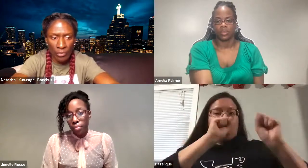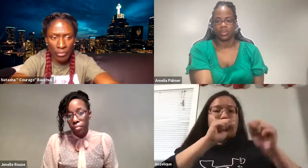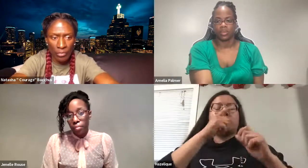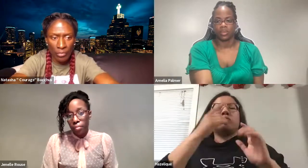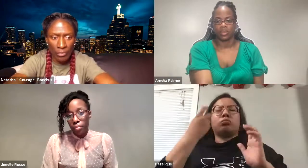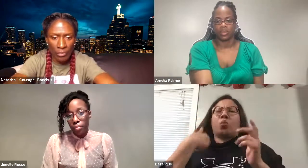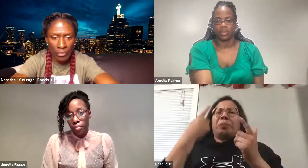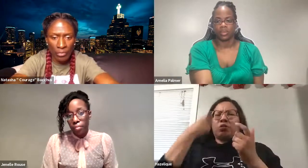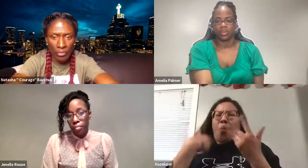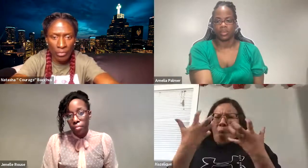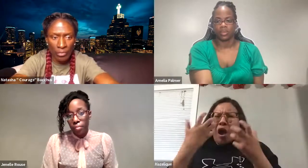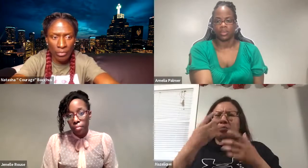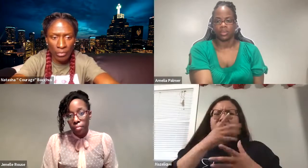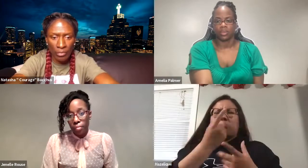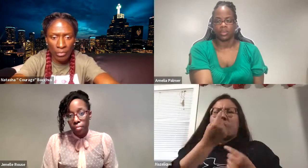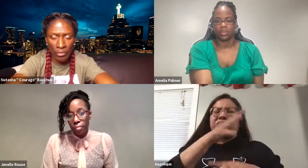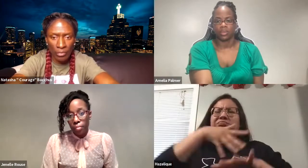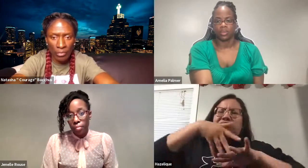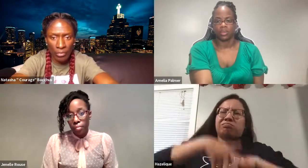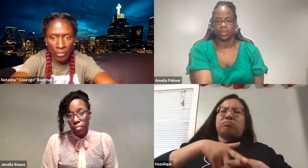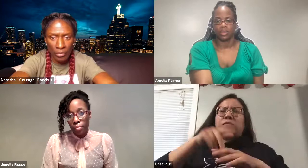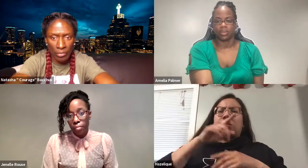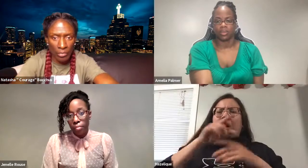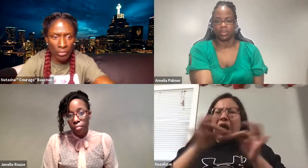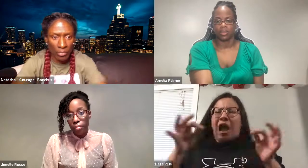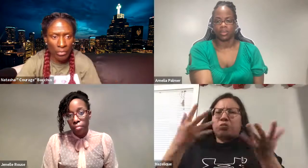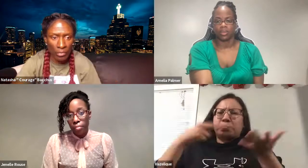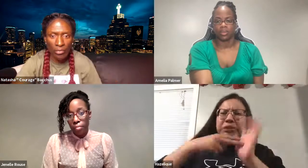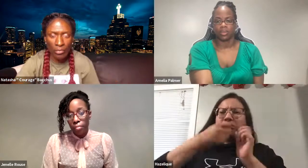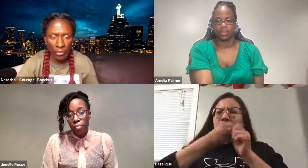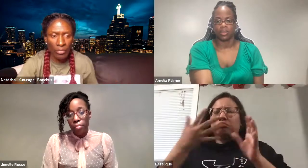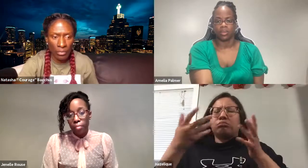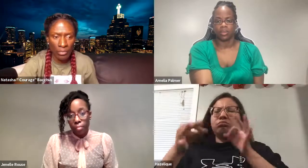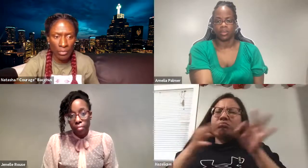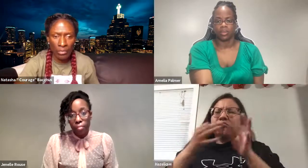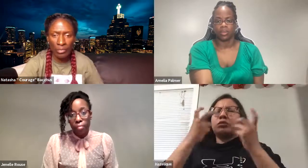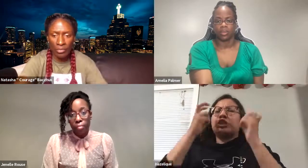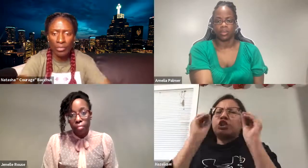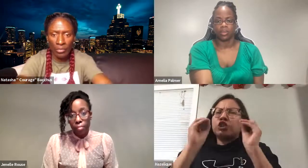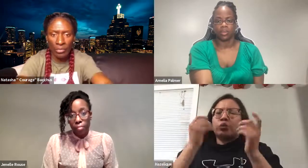so my first experience was taking a course. i really wanted to really understand the language.